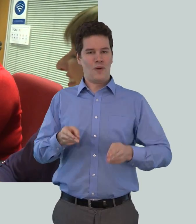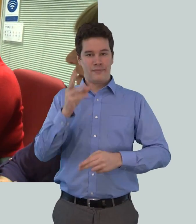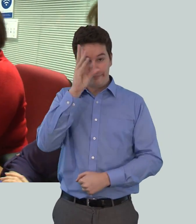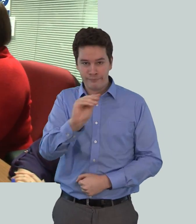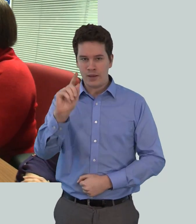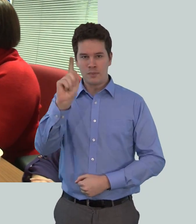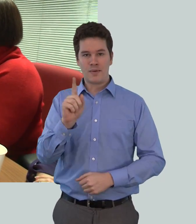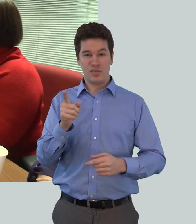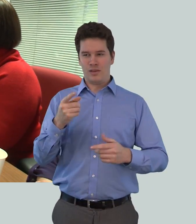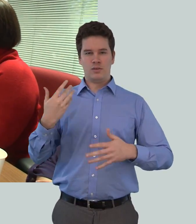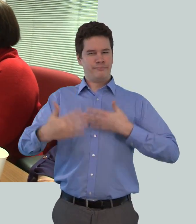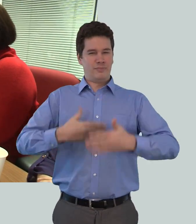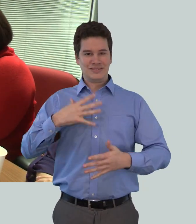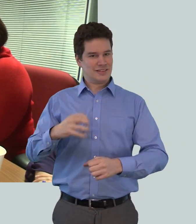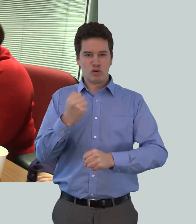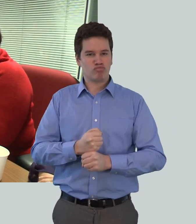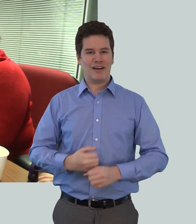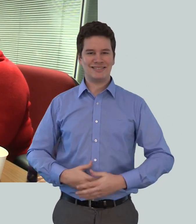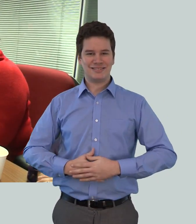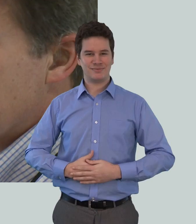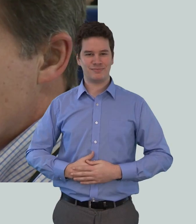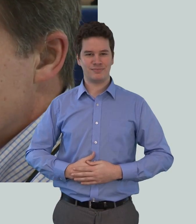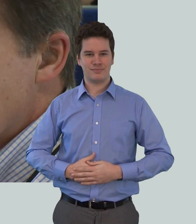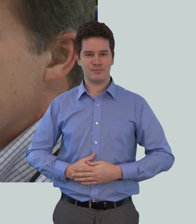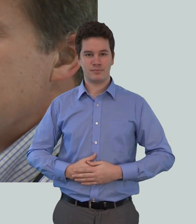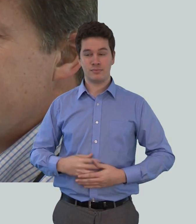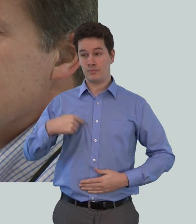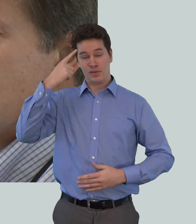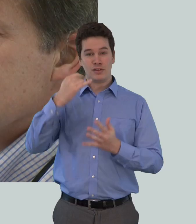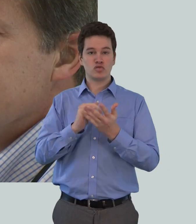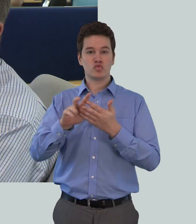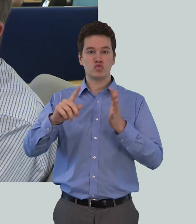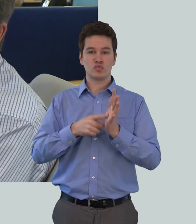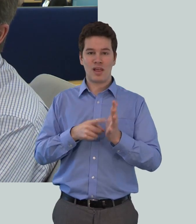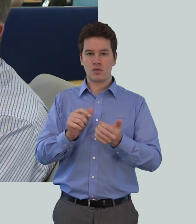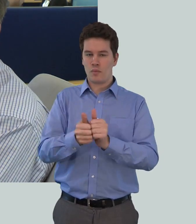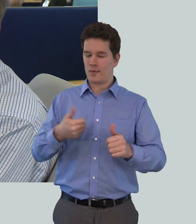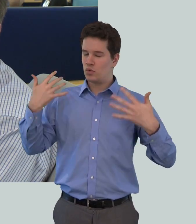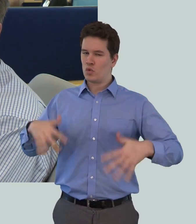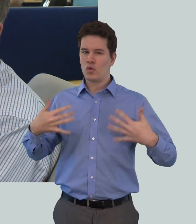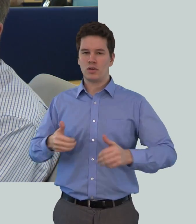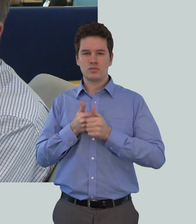that again they might not take for granted. I think Shell as a company have been very supportive. One of the best things that ever happened for me